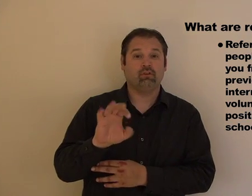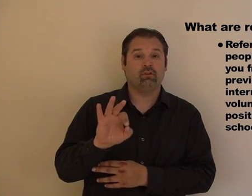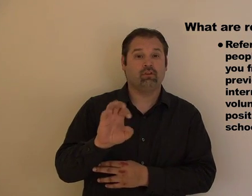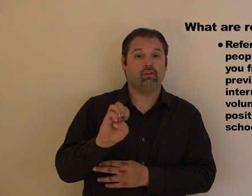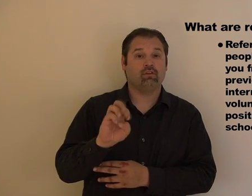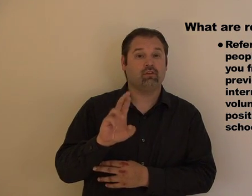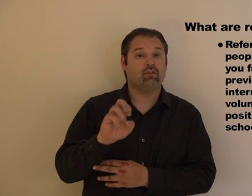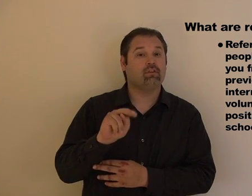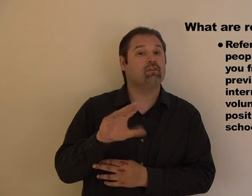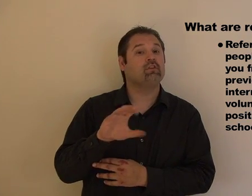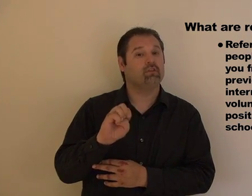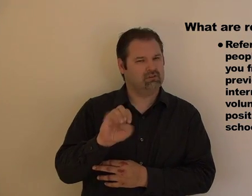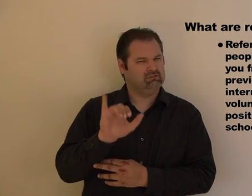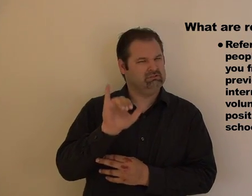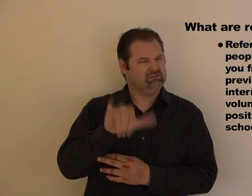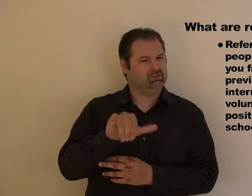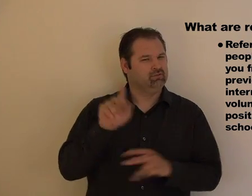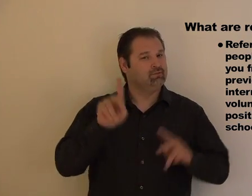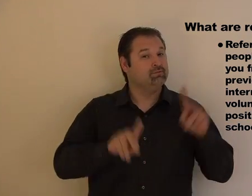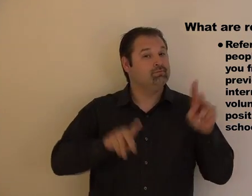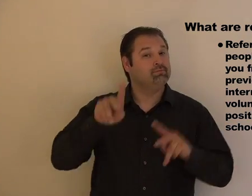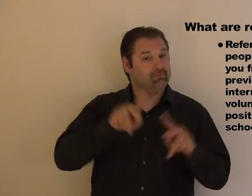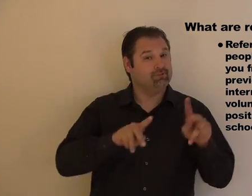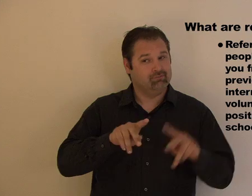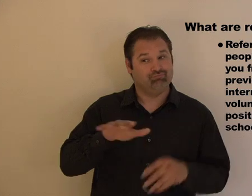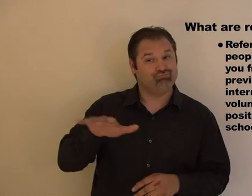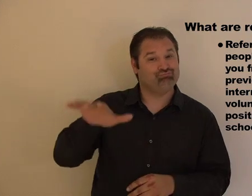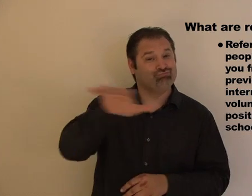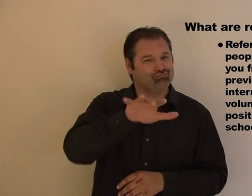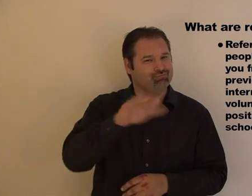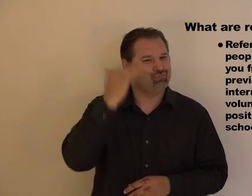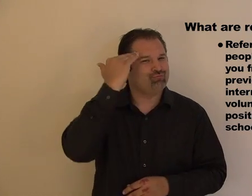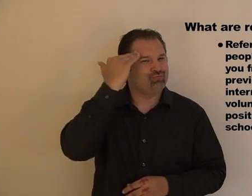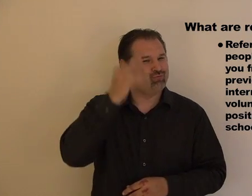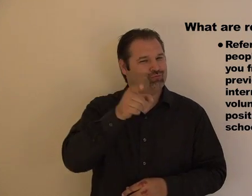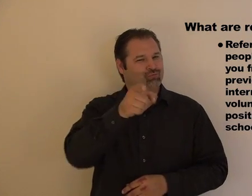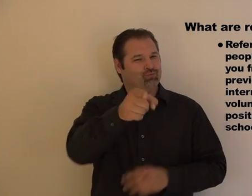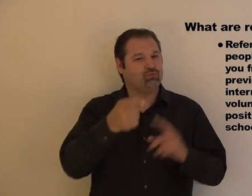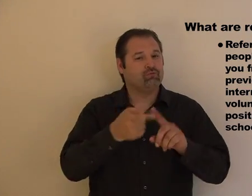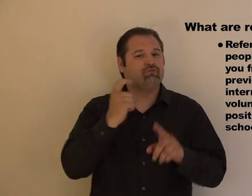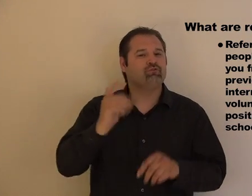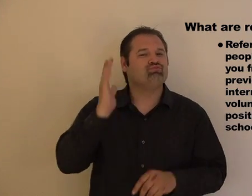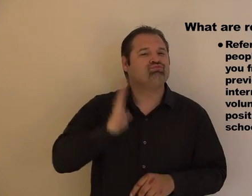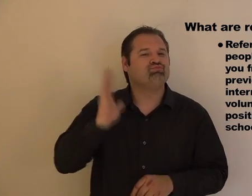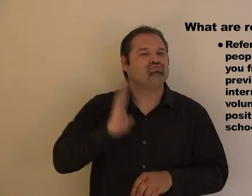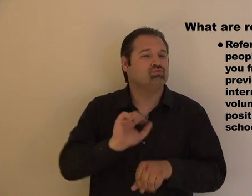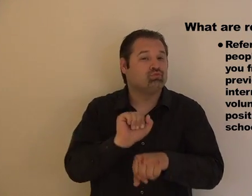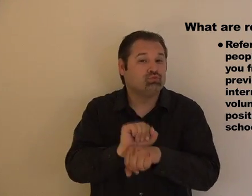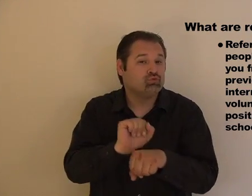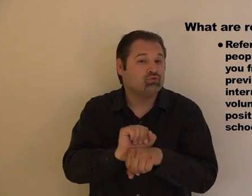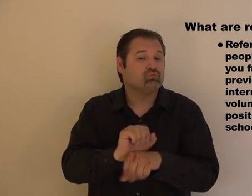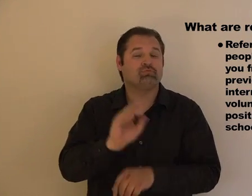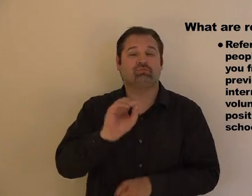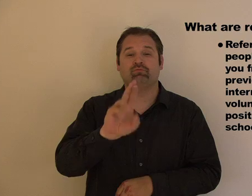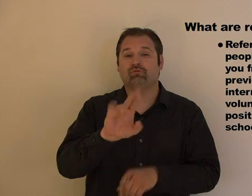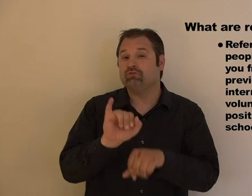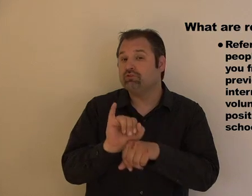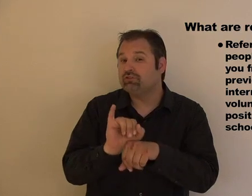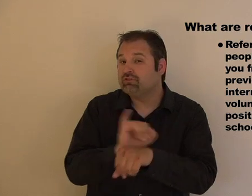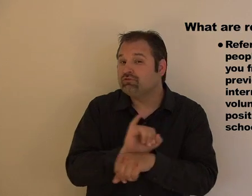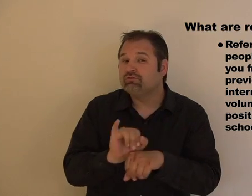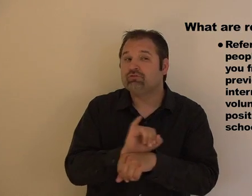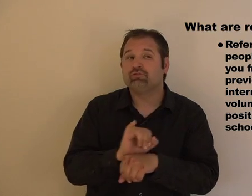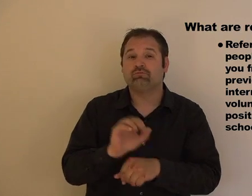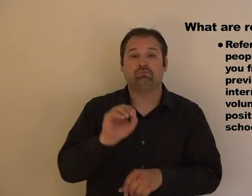maybe a volunteer position you've had, or school.